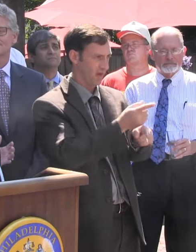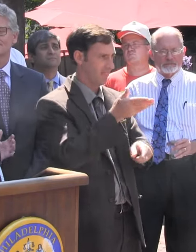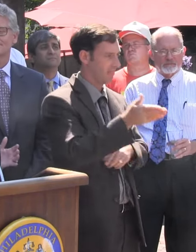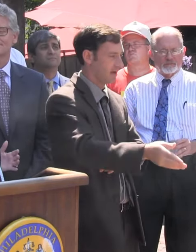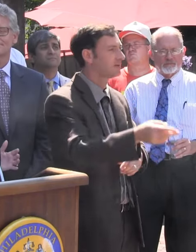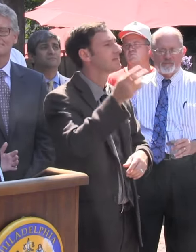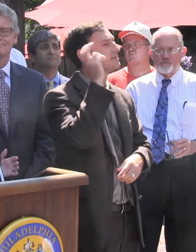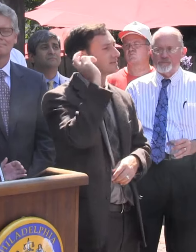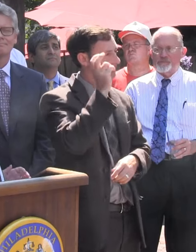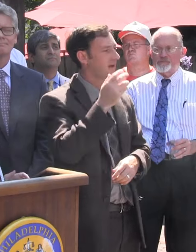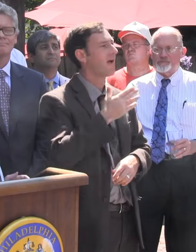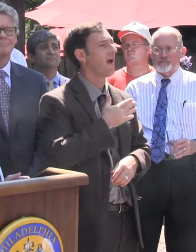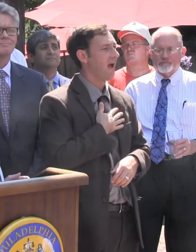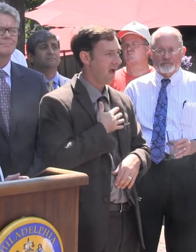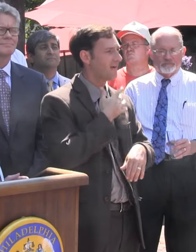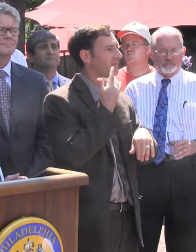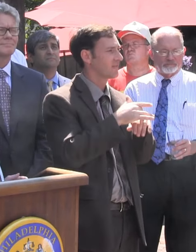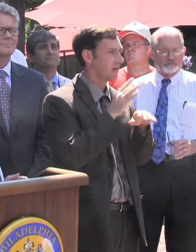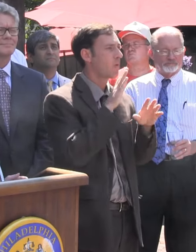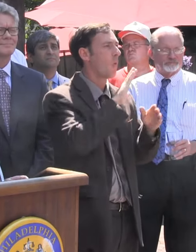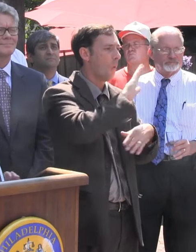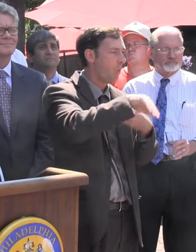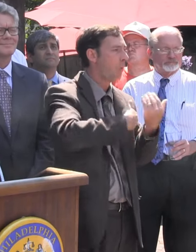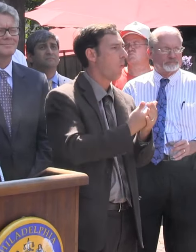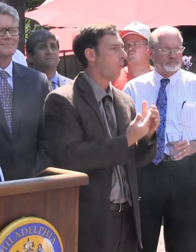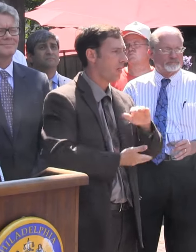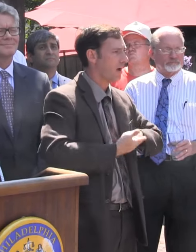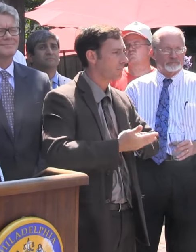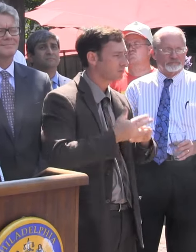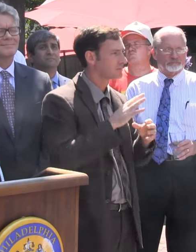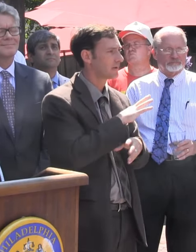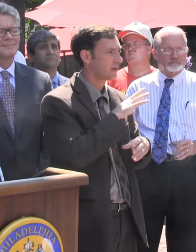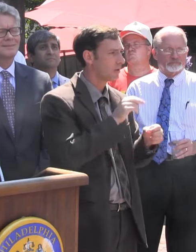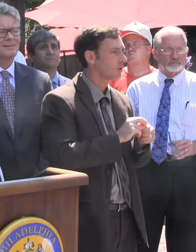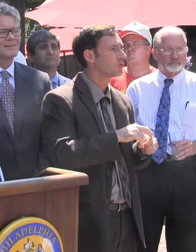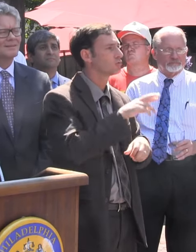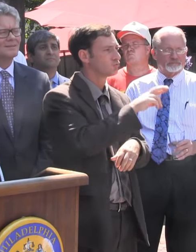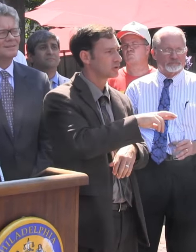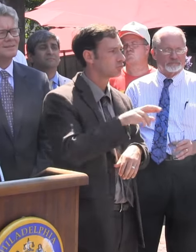has availability across all its operations. Including the regional rail service from its